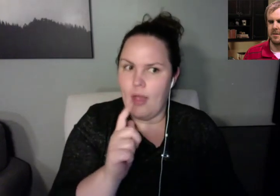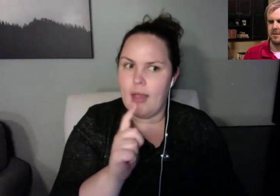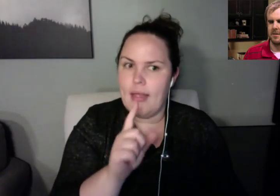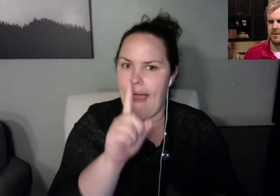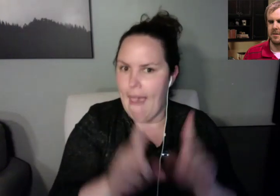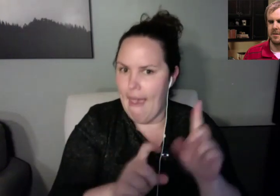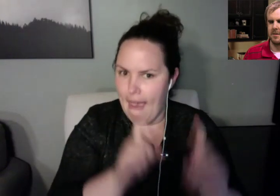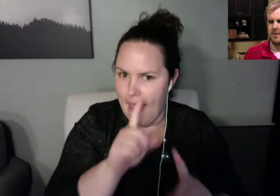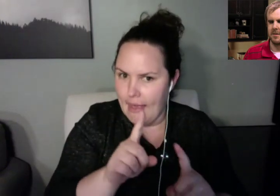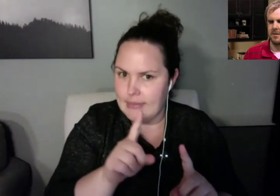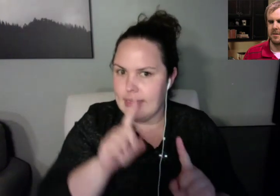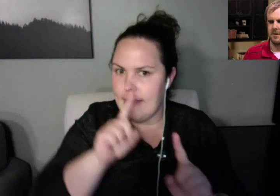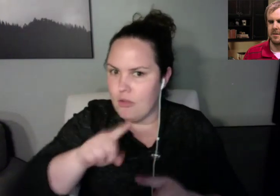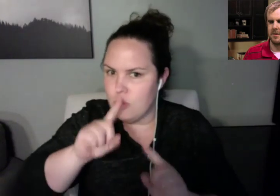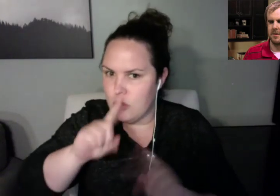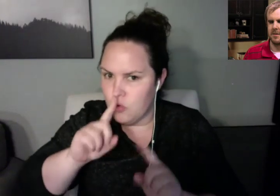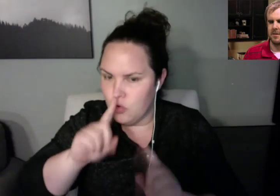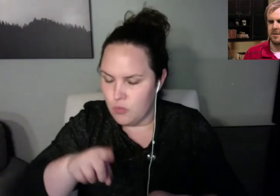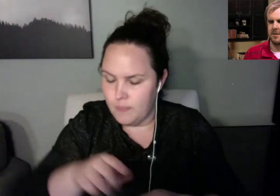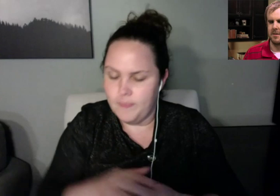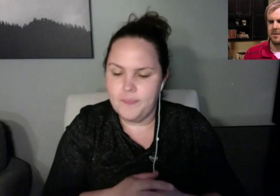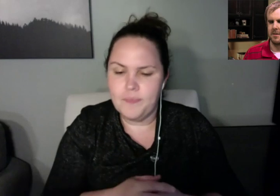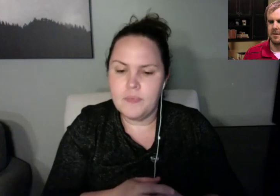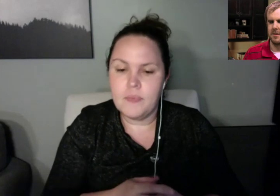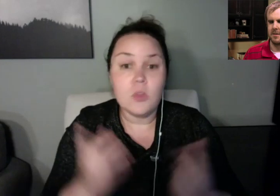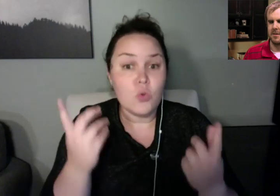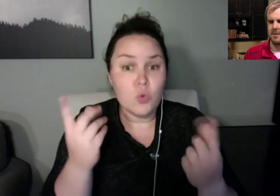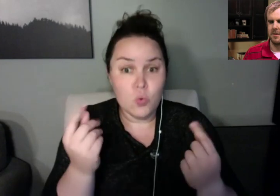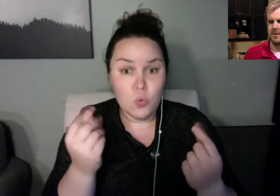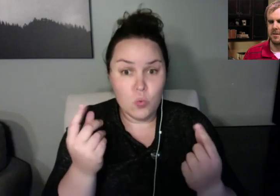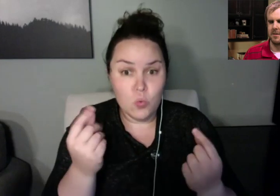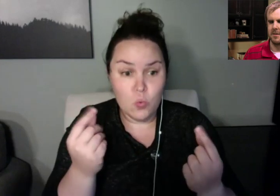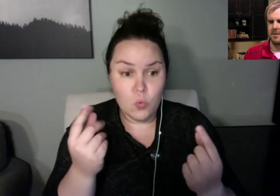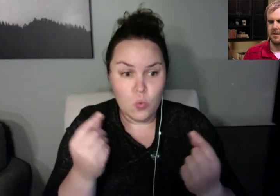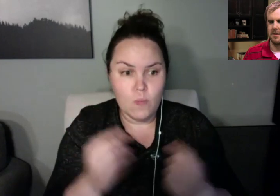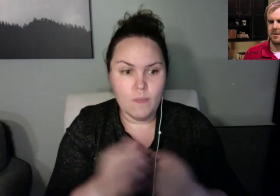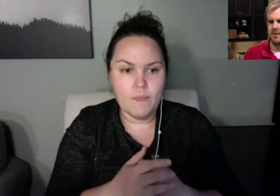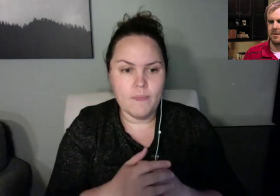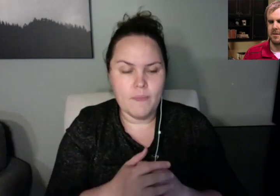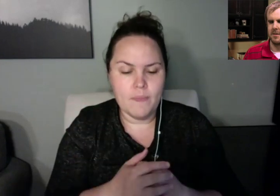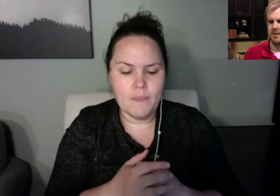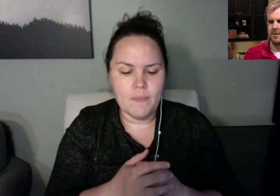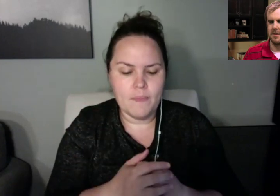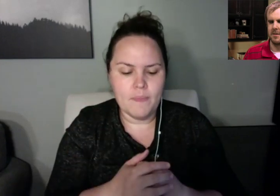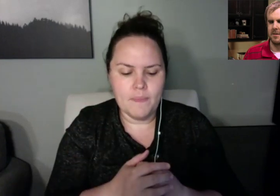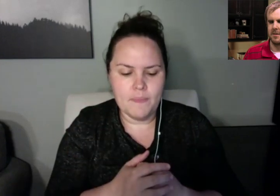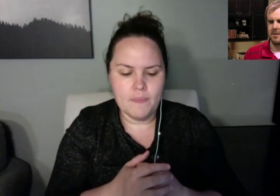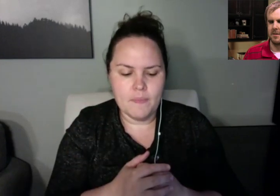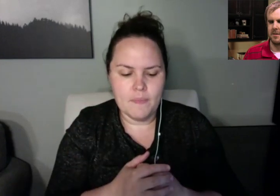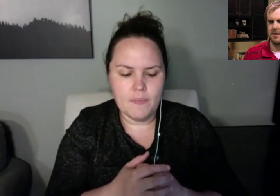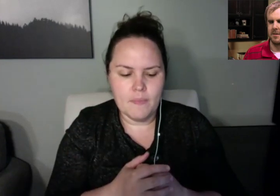And what I will do is I will let you know when you're on deck.